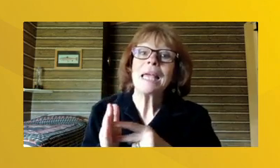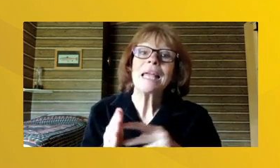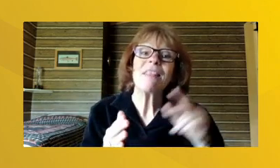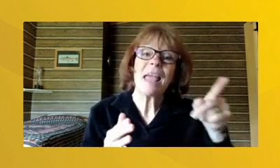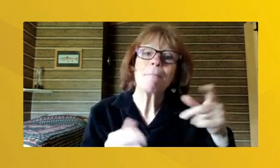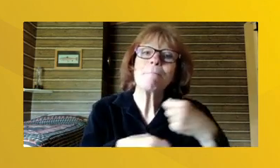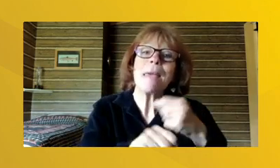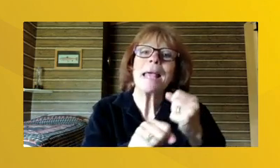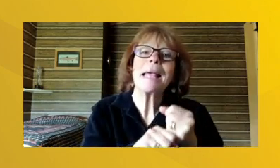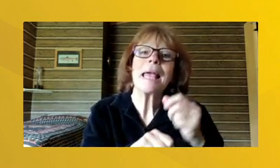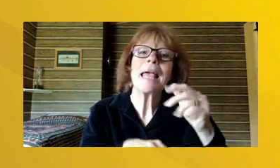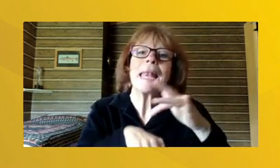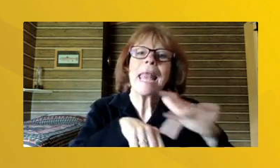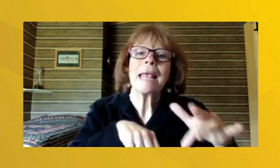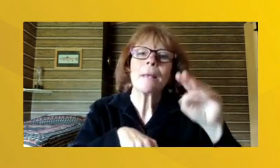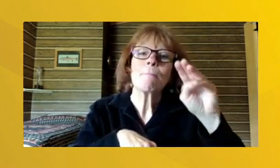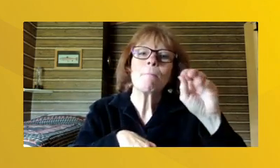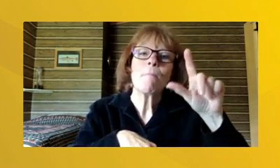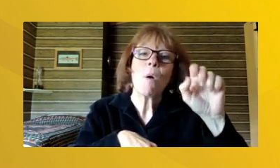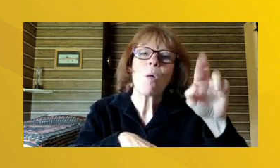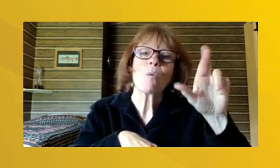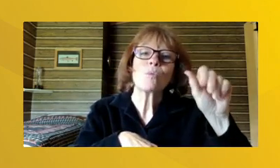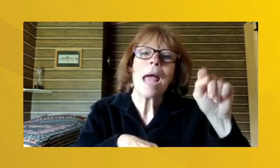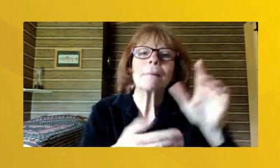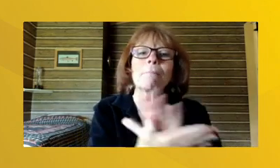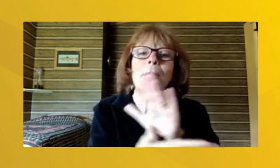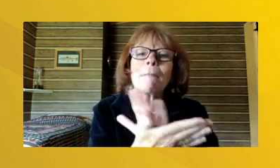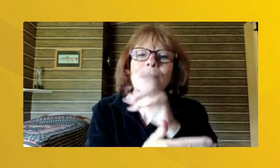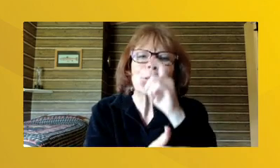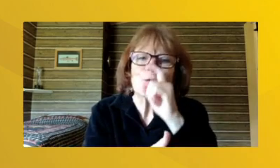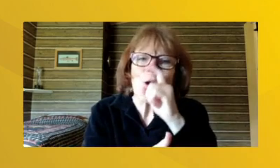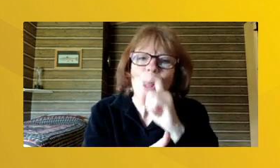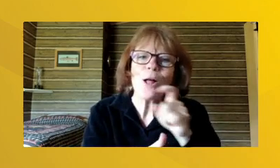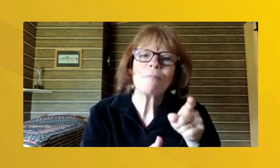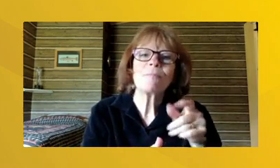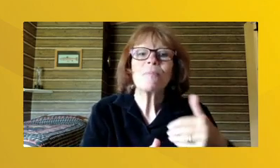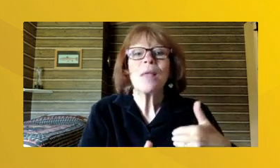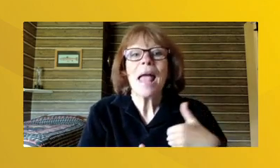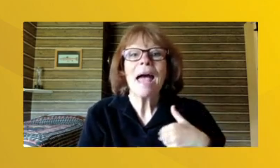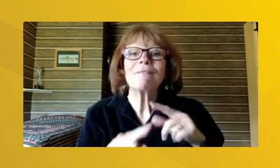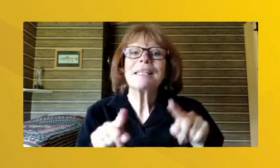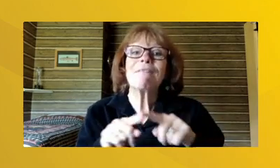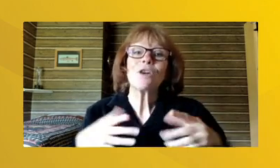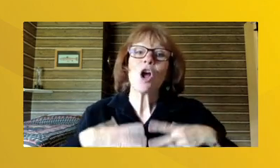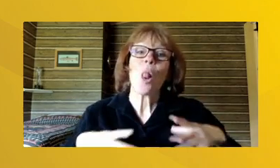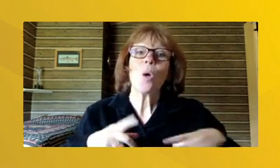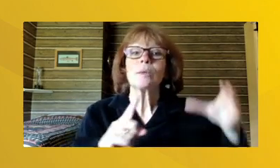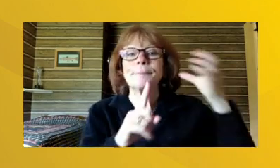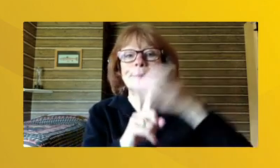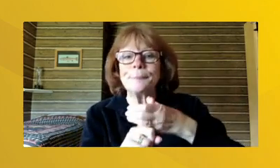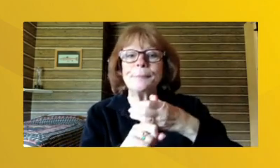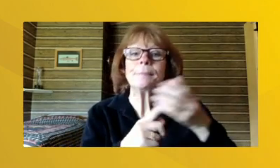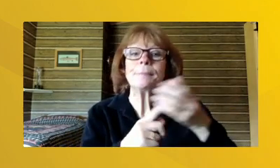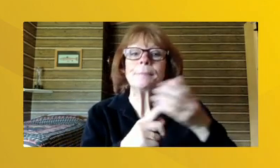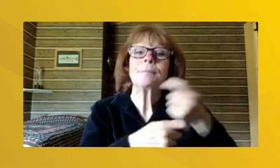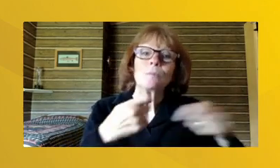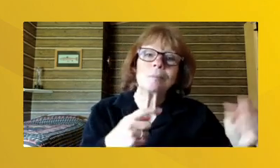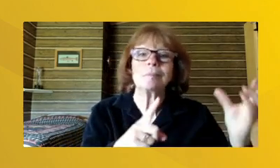And that paper doll has different community helper clothing options they can put on that naked mole rat.